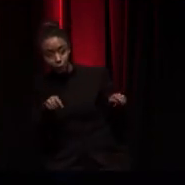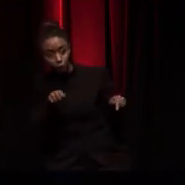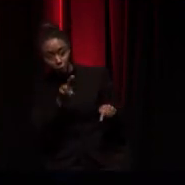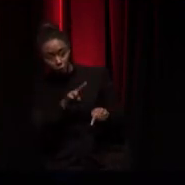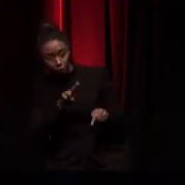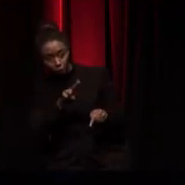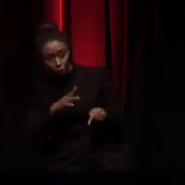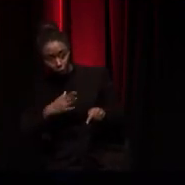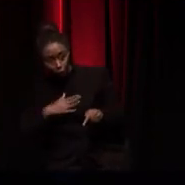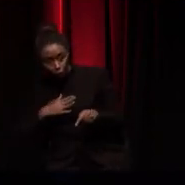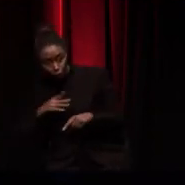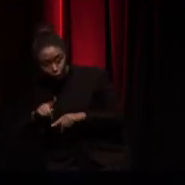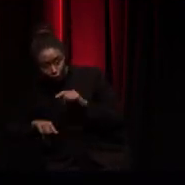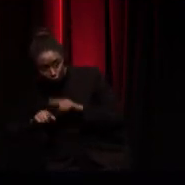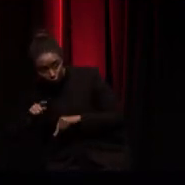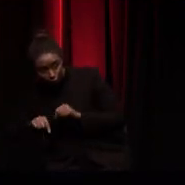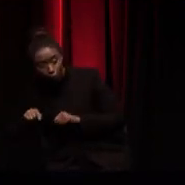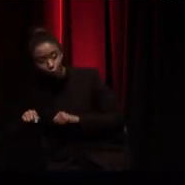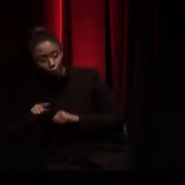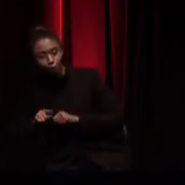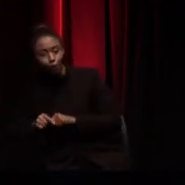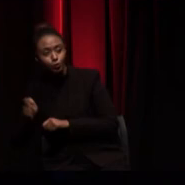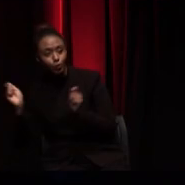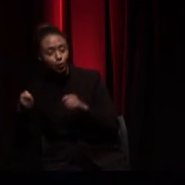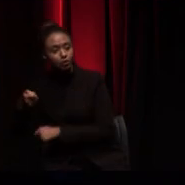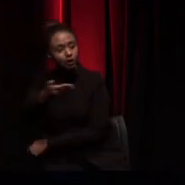that didn’t even imagine those companies exist.